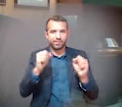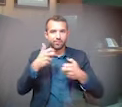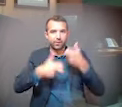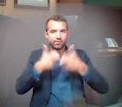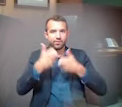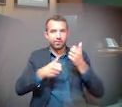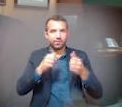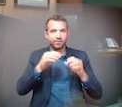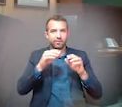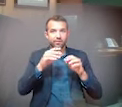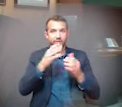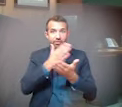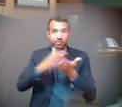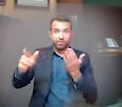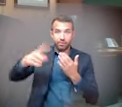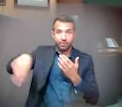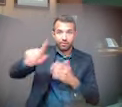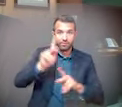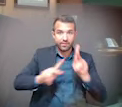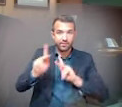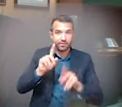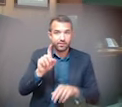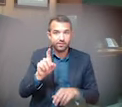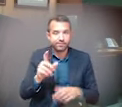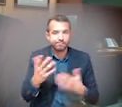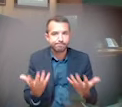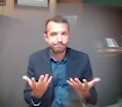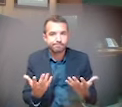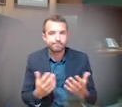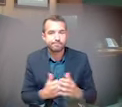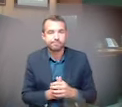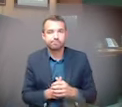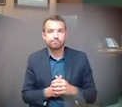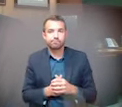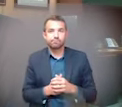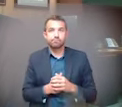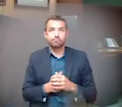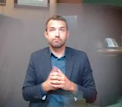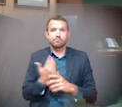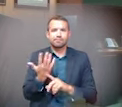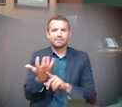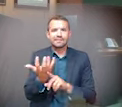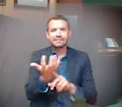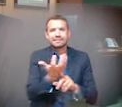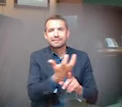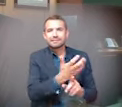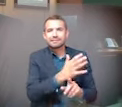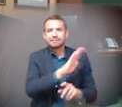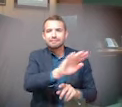What I am really kind of begging people to think about is short-term strategies for health and safety